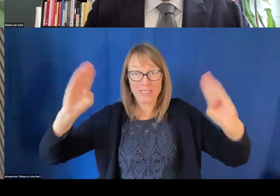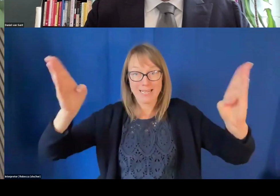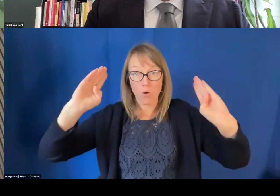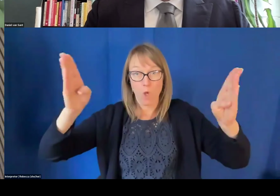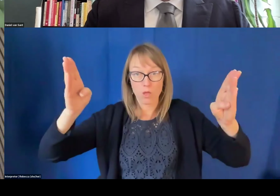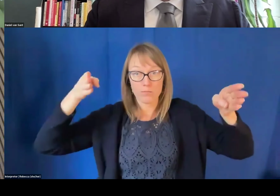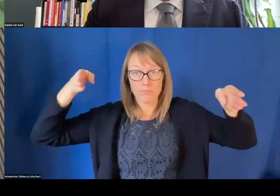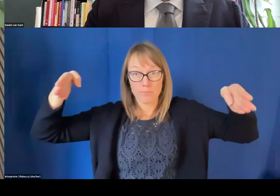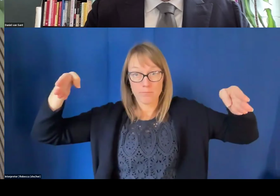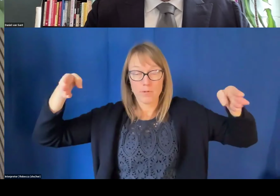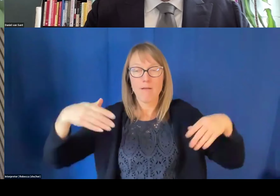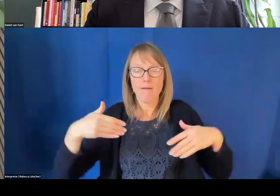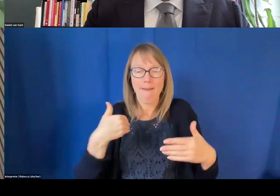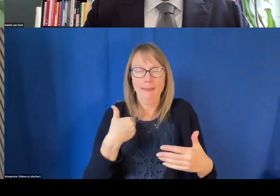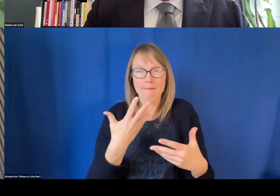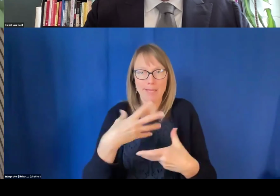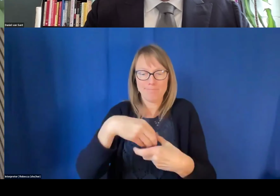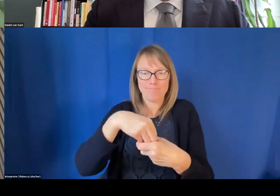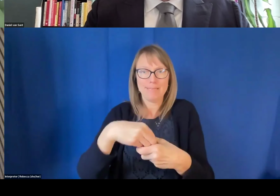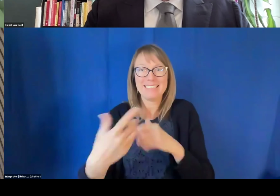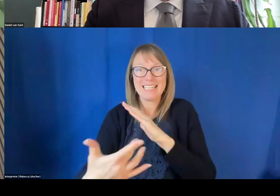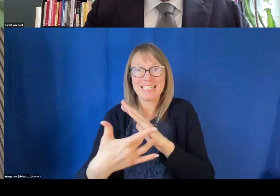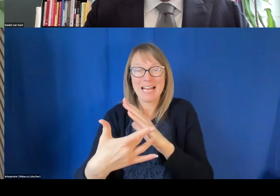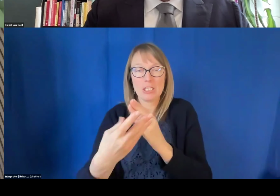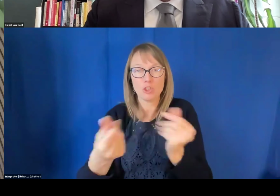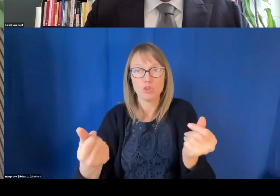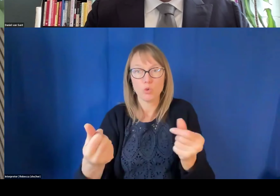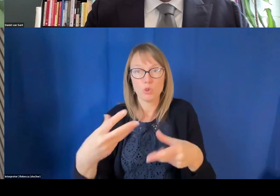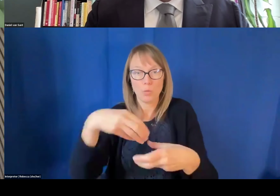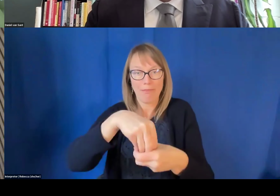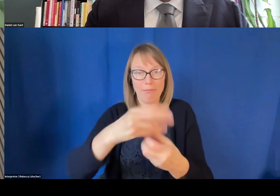in your projects, so at the Harkin Institute there's